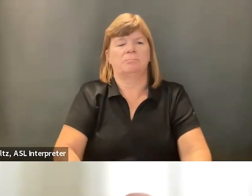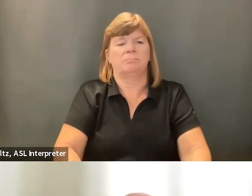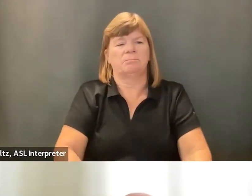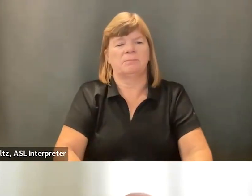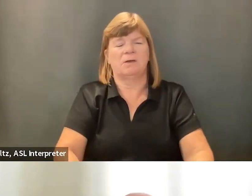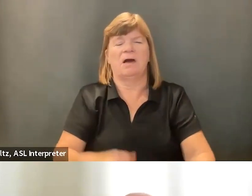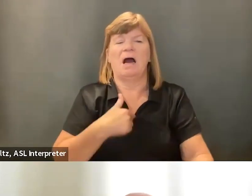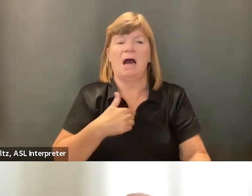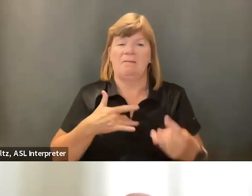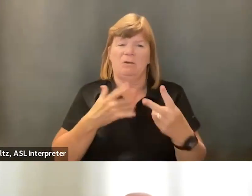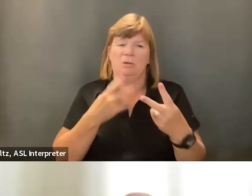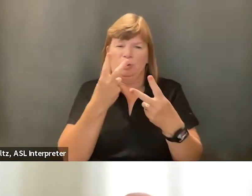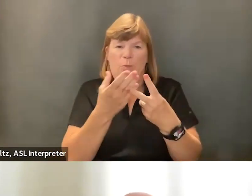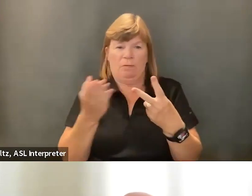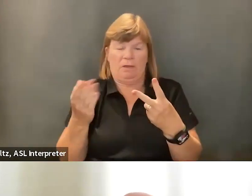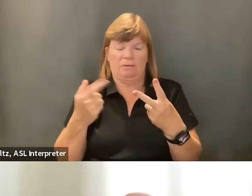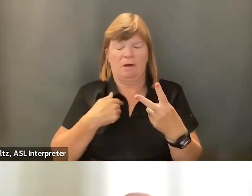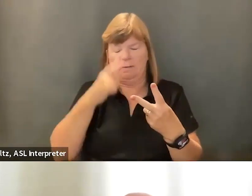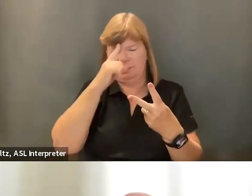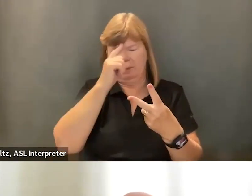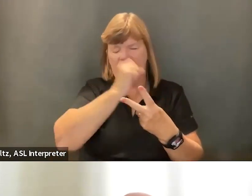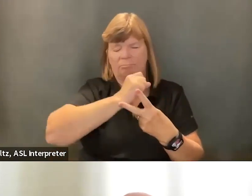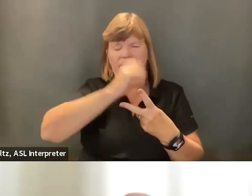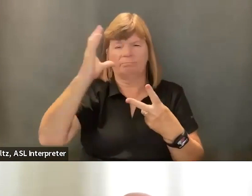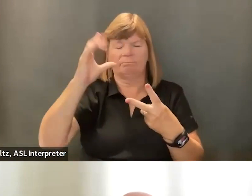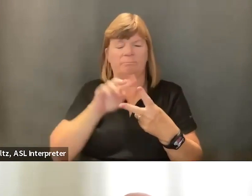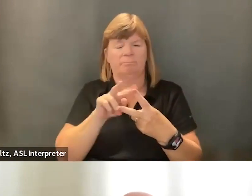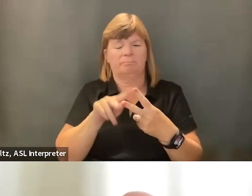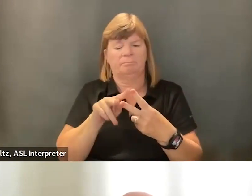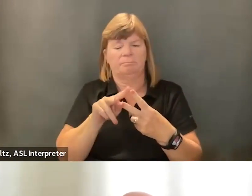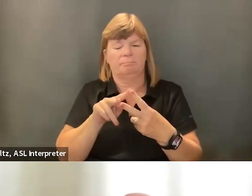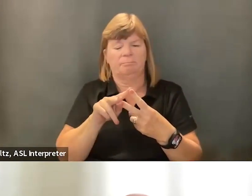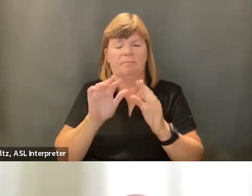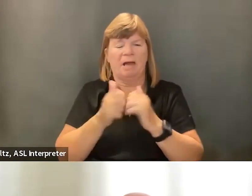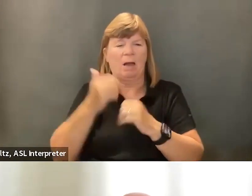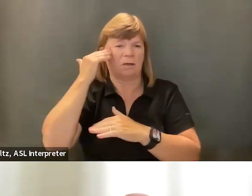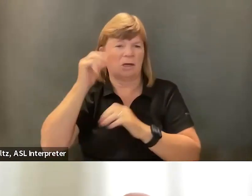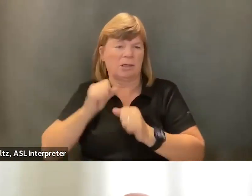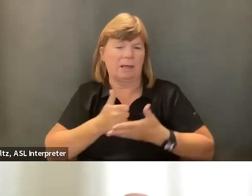two things that I think about in terms of how knowledge can help children and one is through